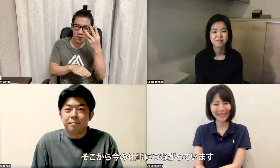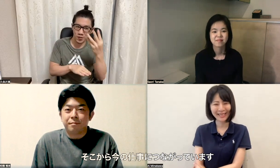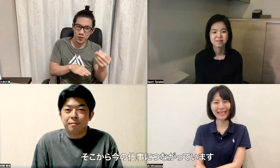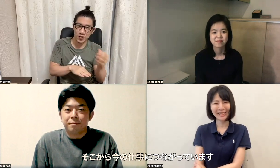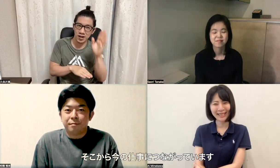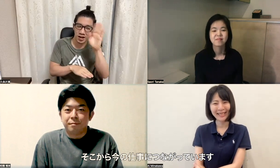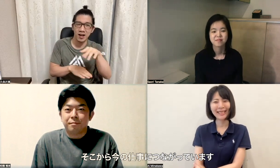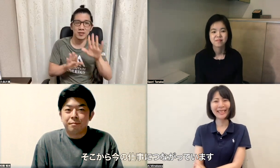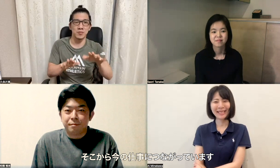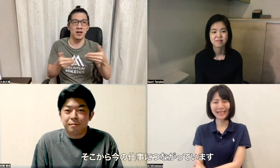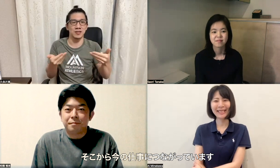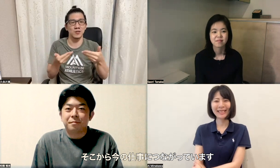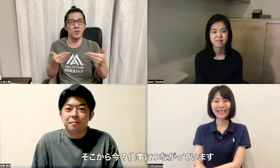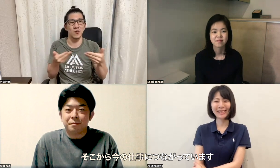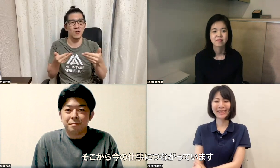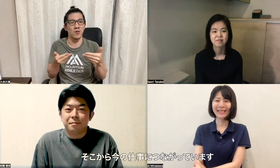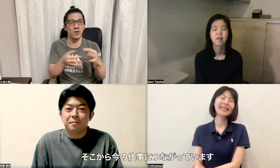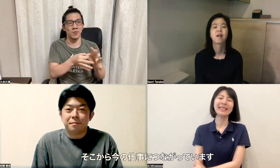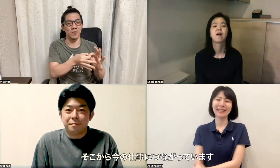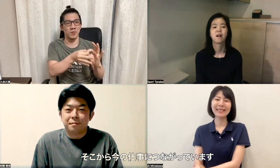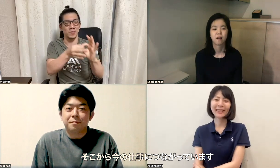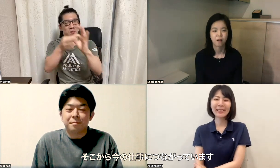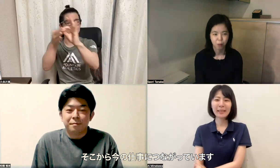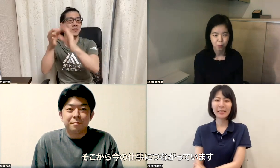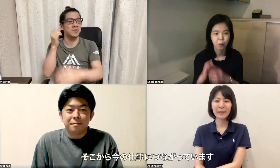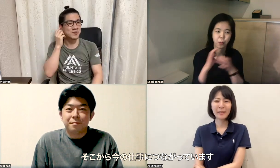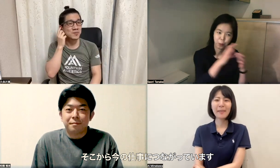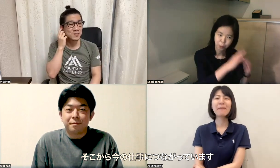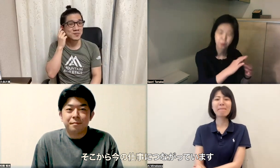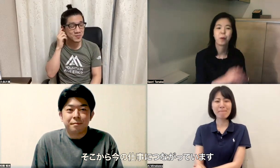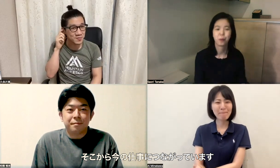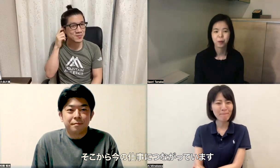That led to my current job.